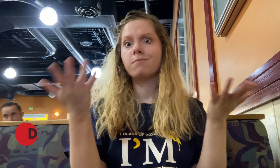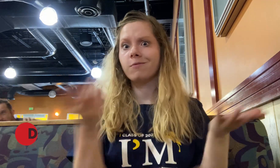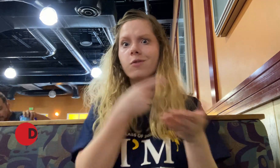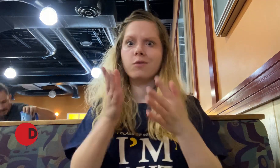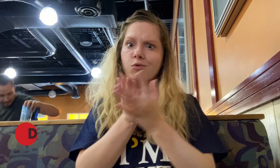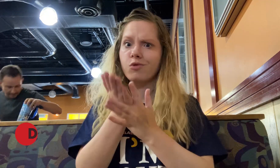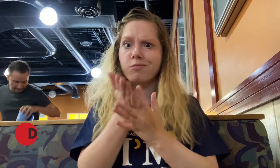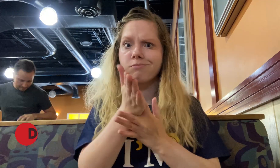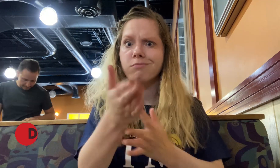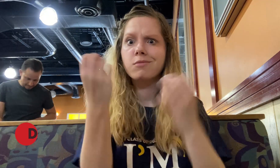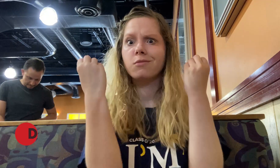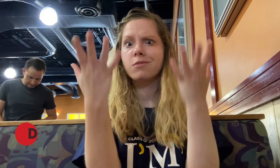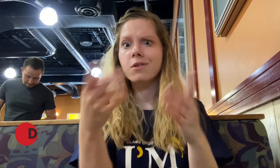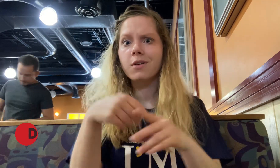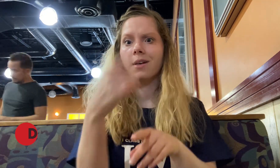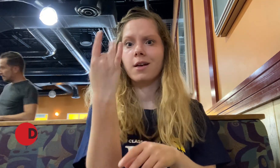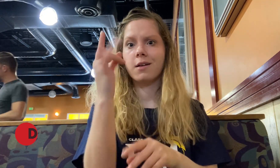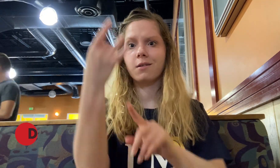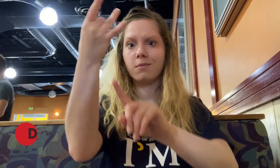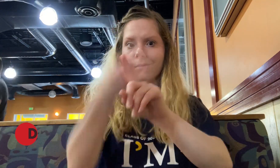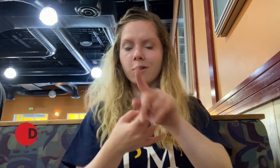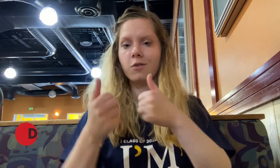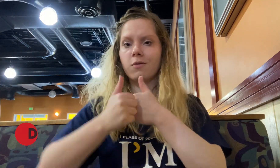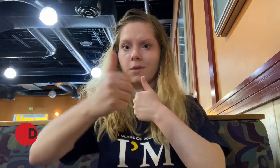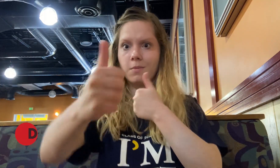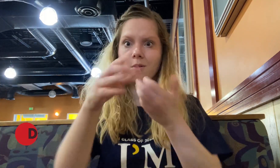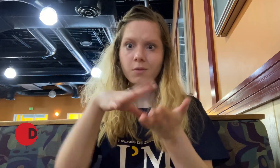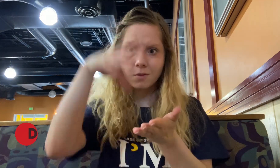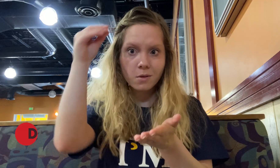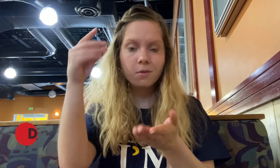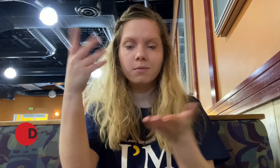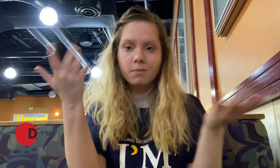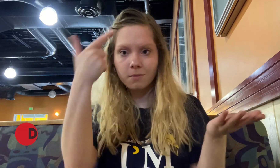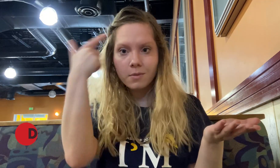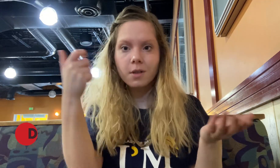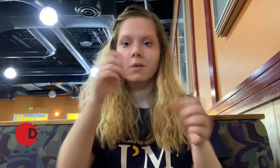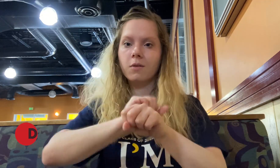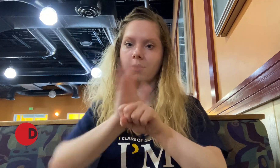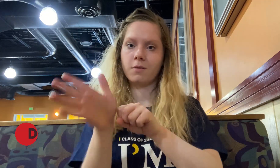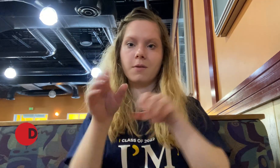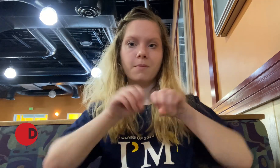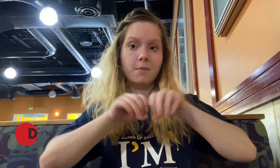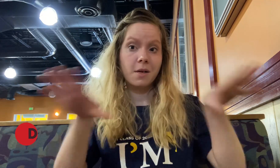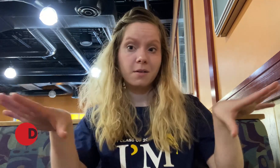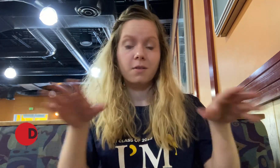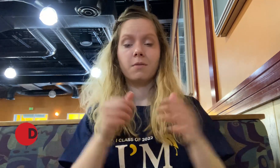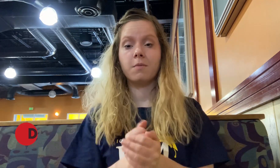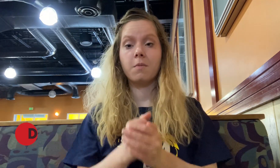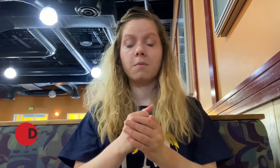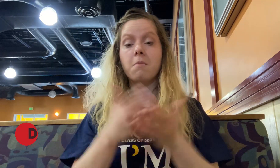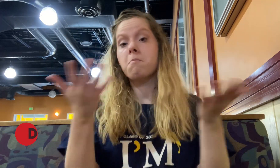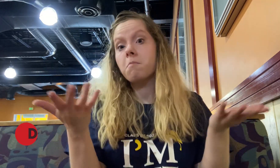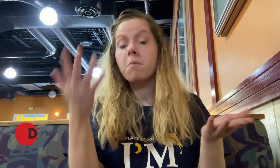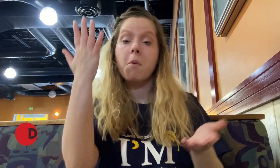and we've been through a lot for 18 months with distance learning due to the pandemic.